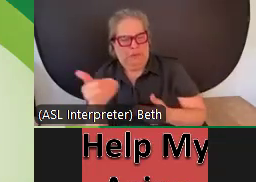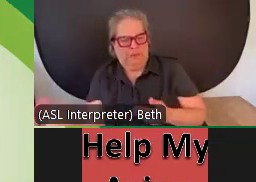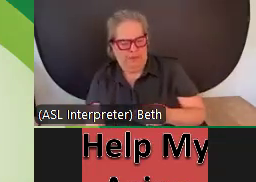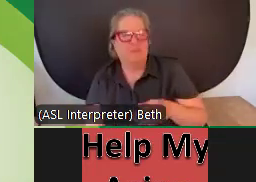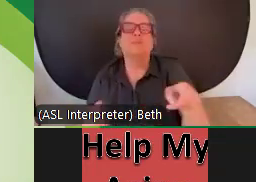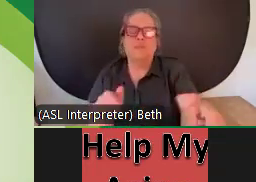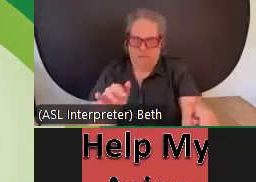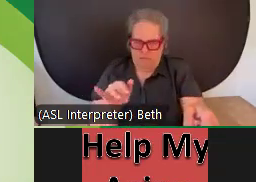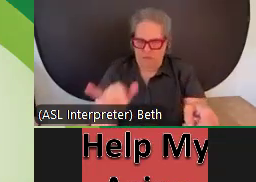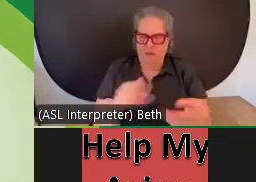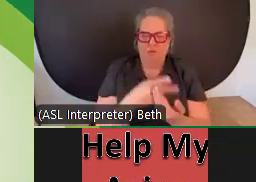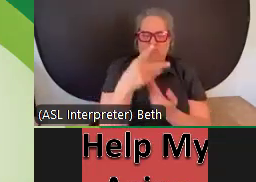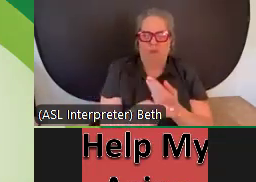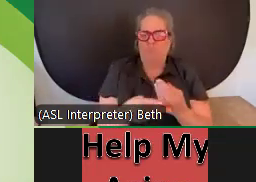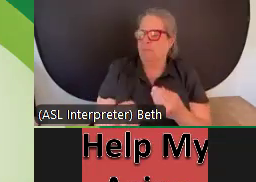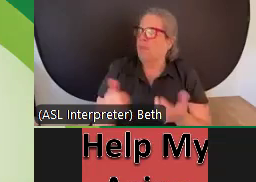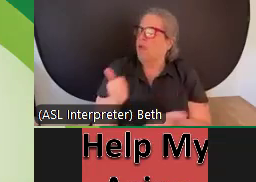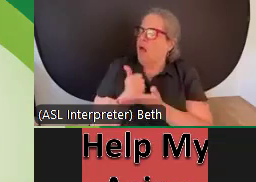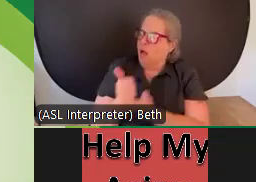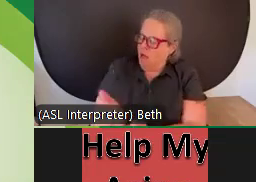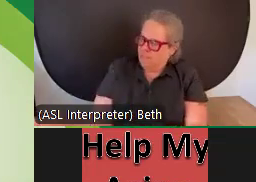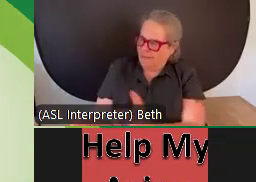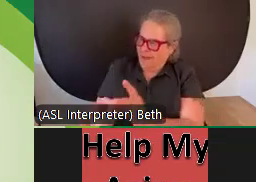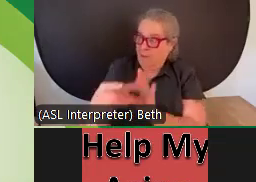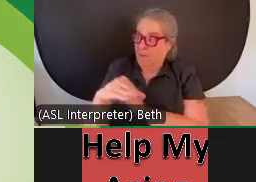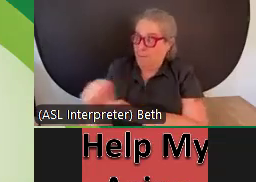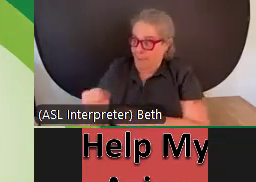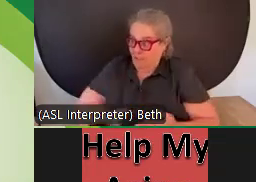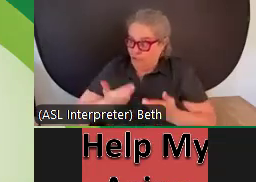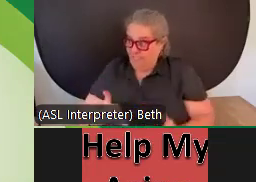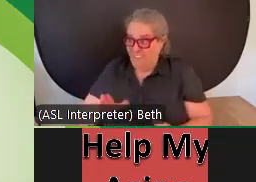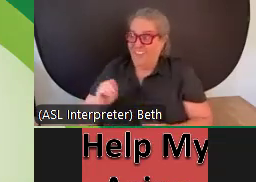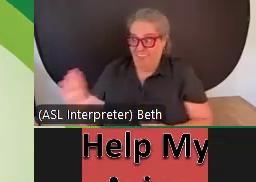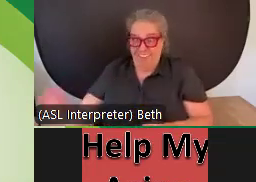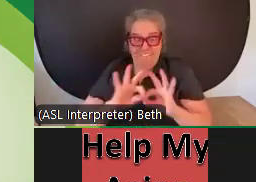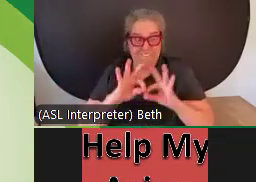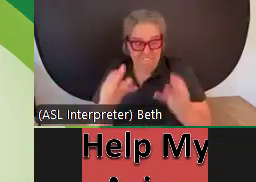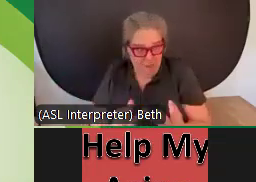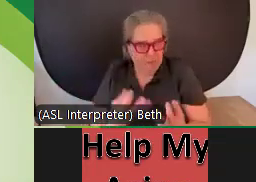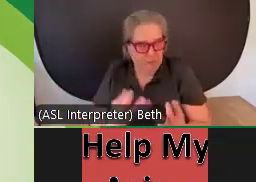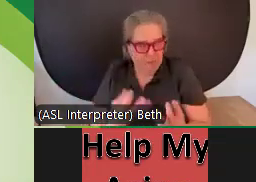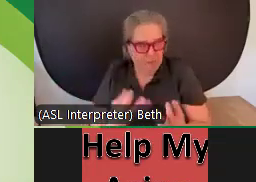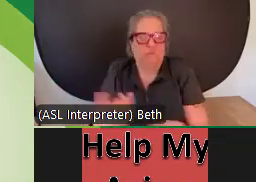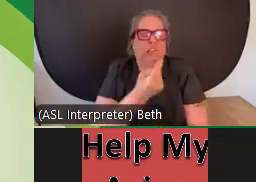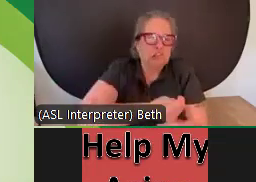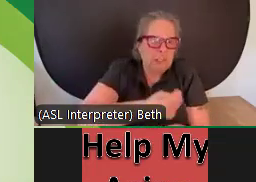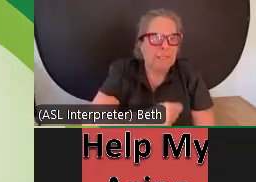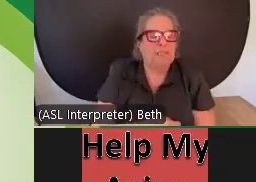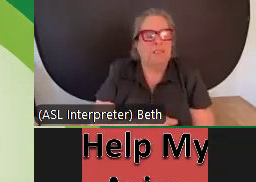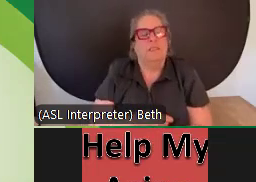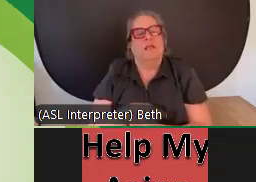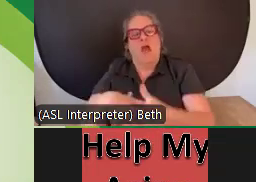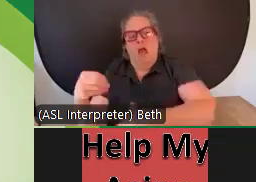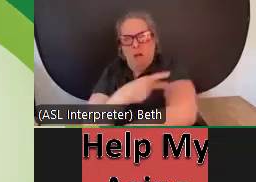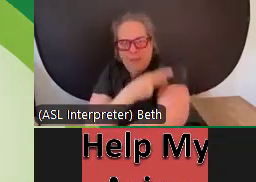So this helps connect Massachusetts residents and families to treatment including outpatient care, urgent support and crisis services.